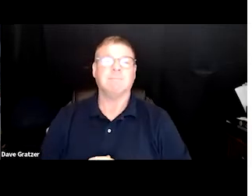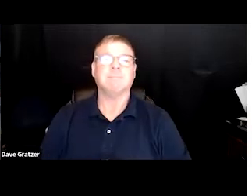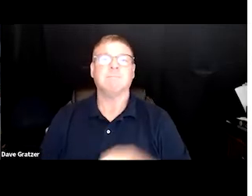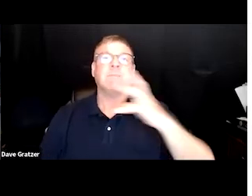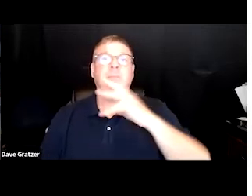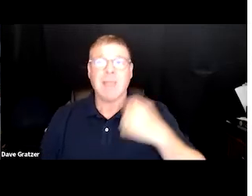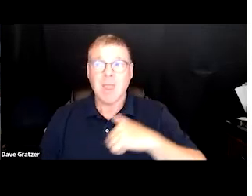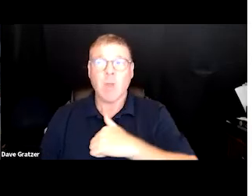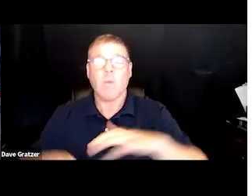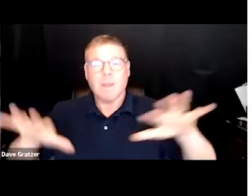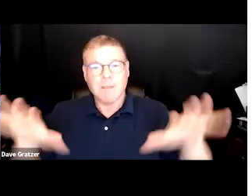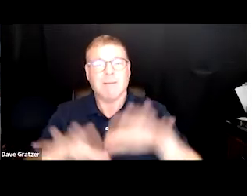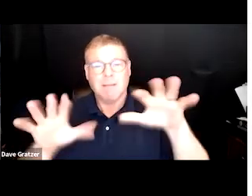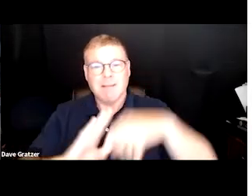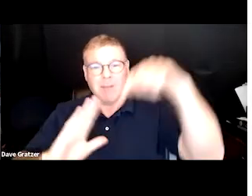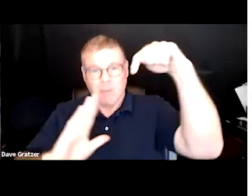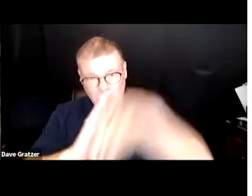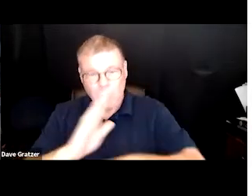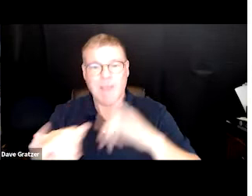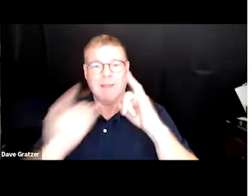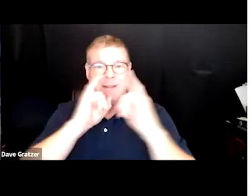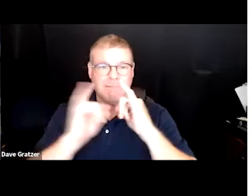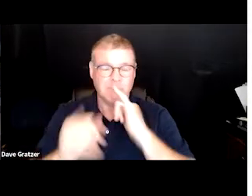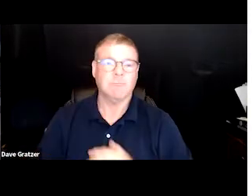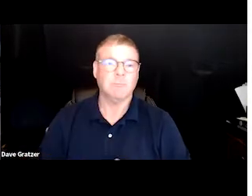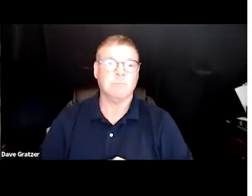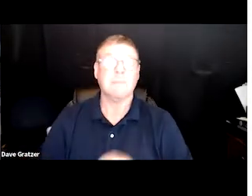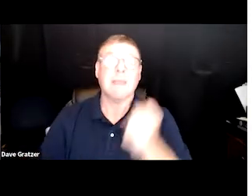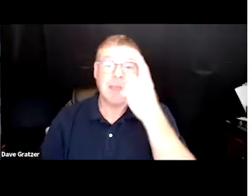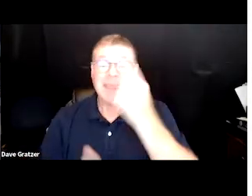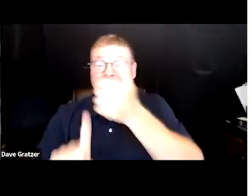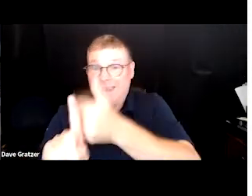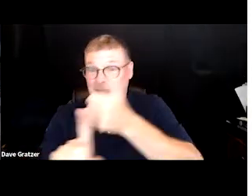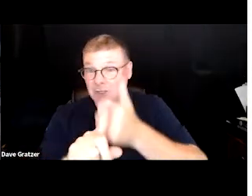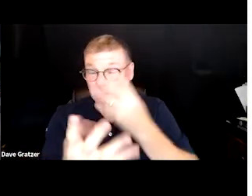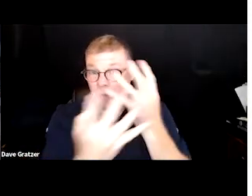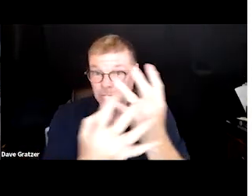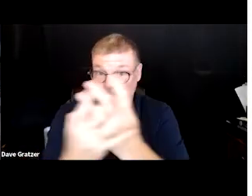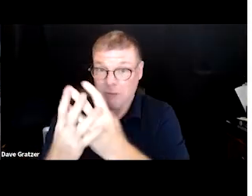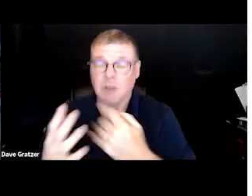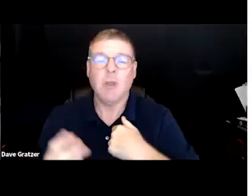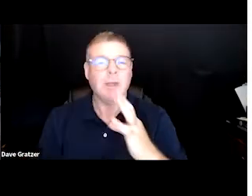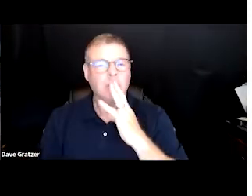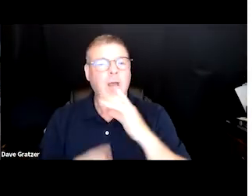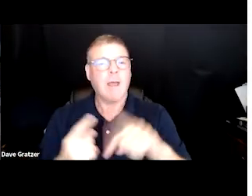And we conducted in-depth qualitative interviews specifically at each jail. We spoke with usually the warden of the jail